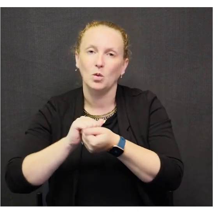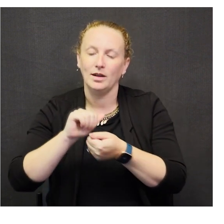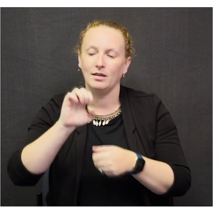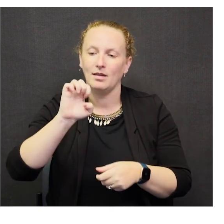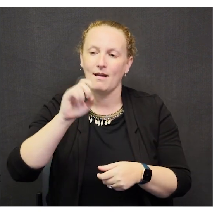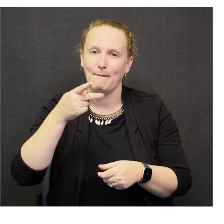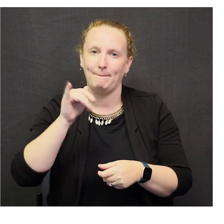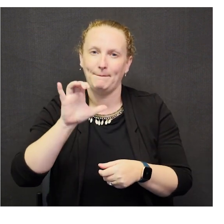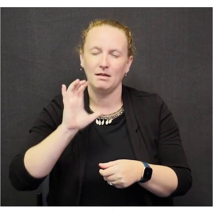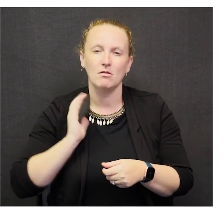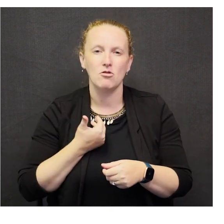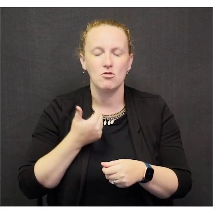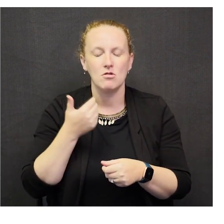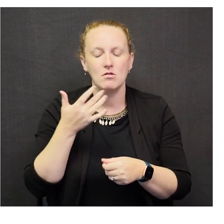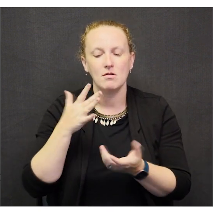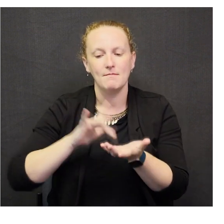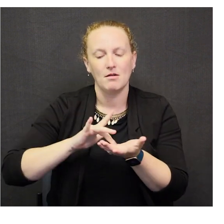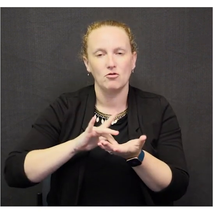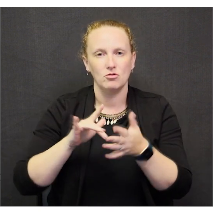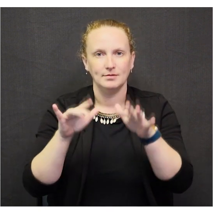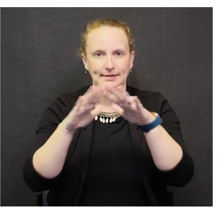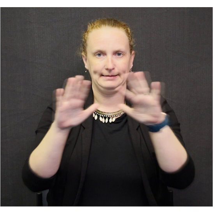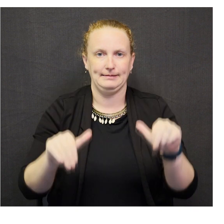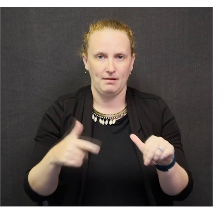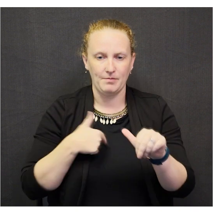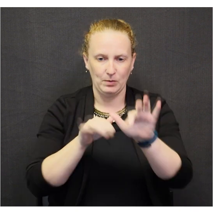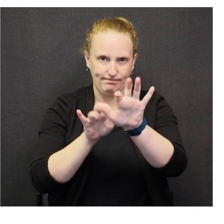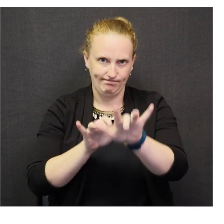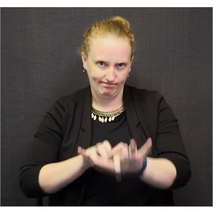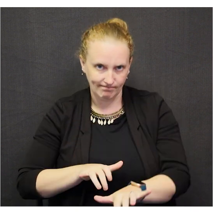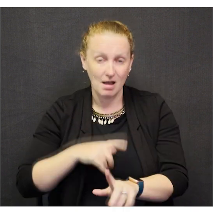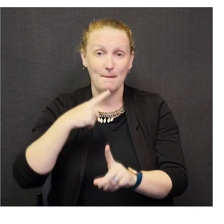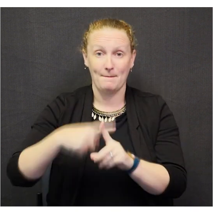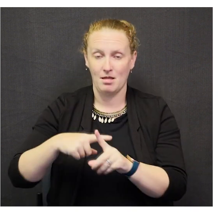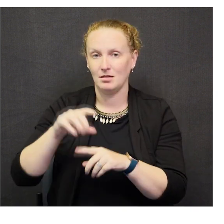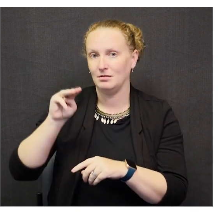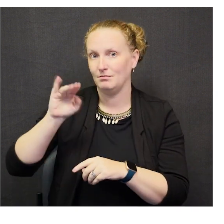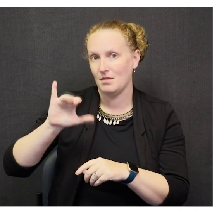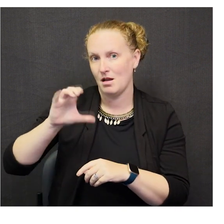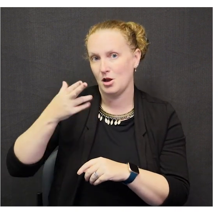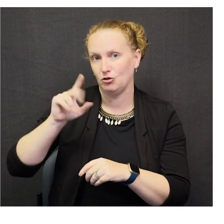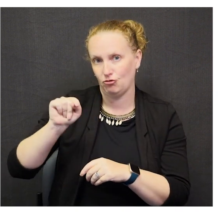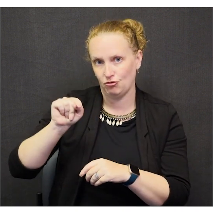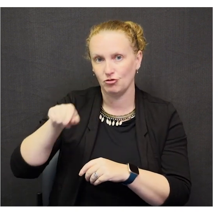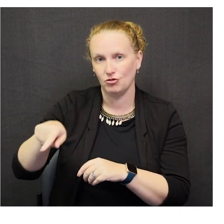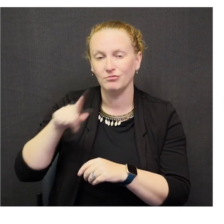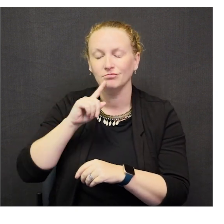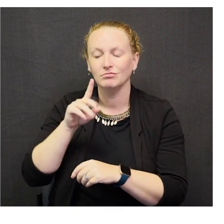patients That was going to be interesting. That was going to require a different workflow.